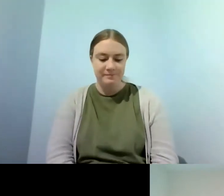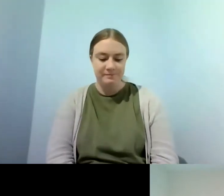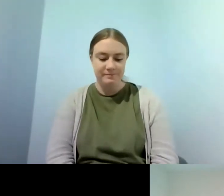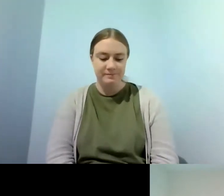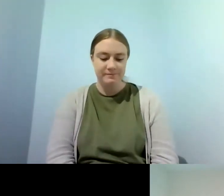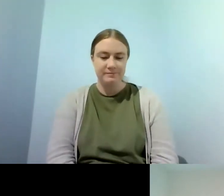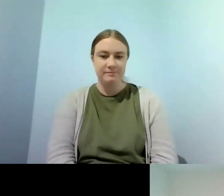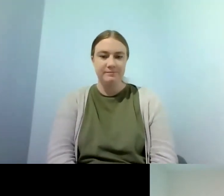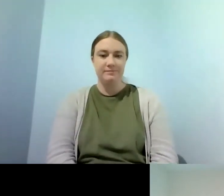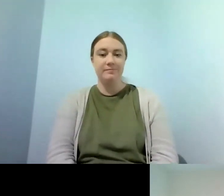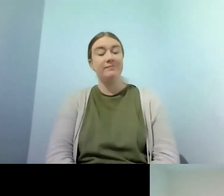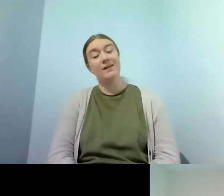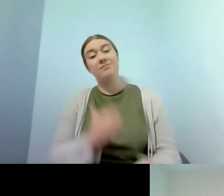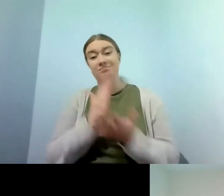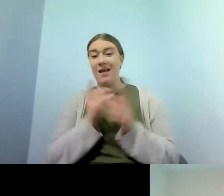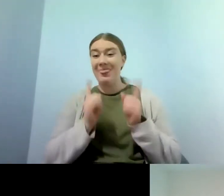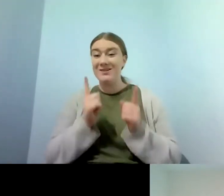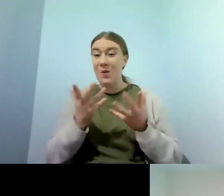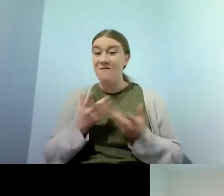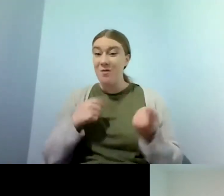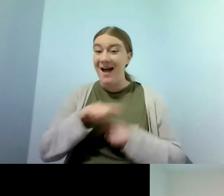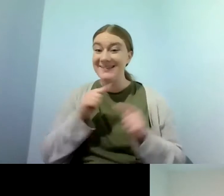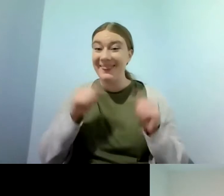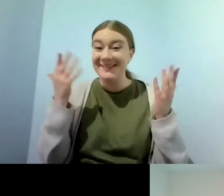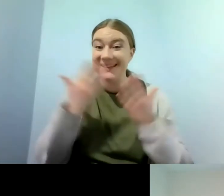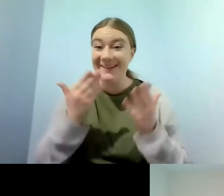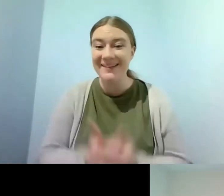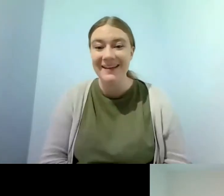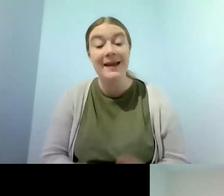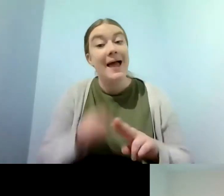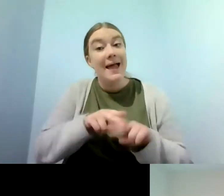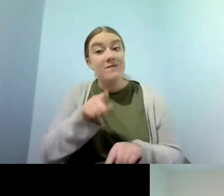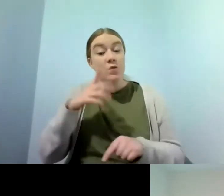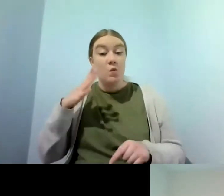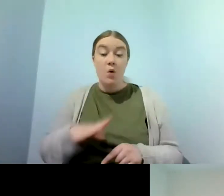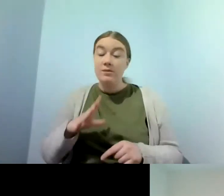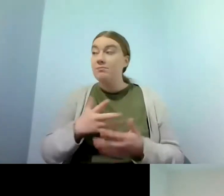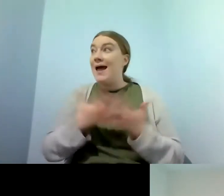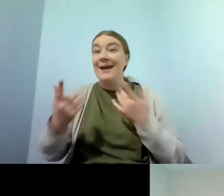that's that's all from us really this evening and if you would like to stay up to date with us um